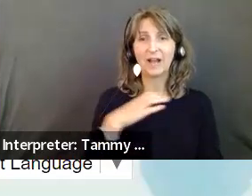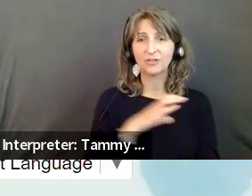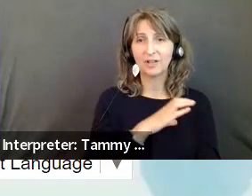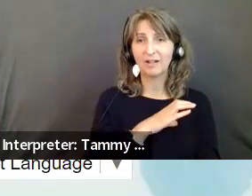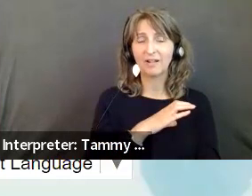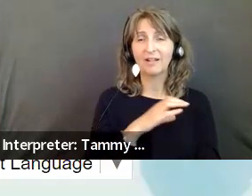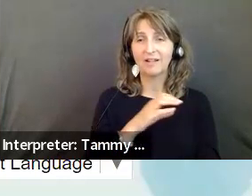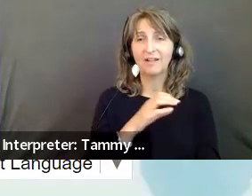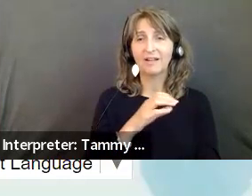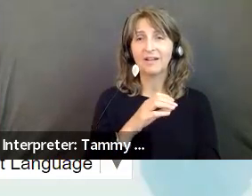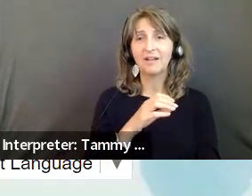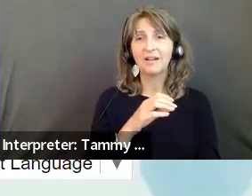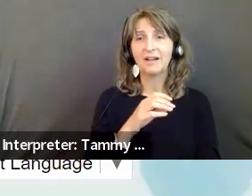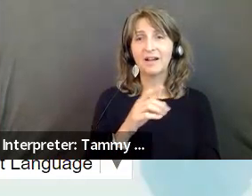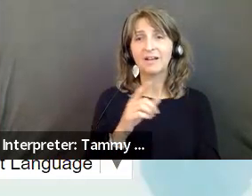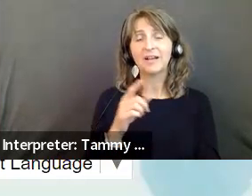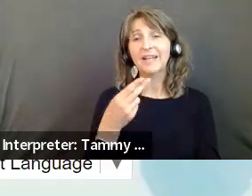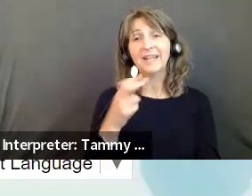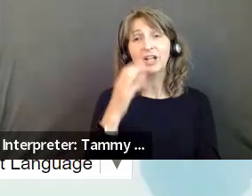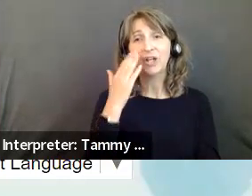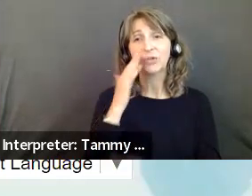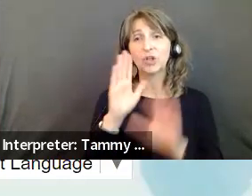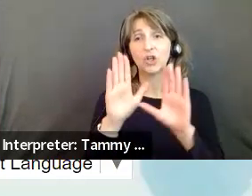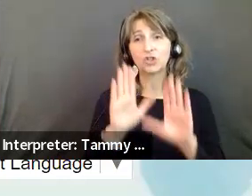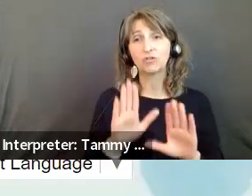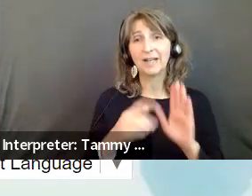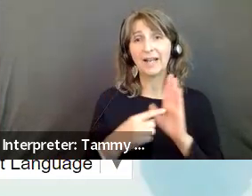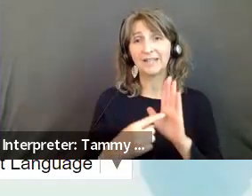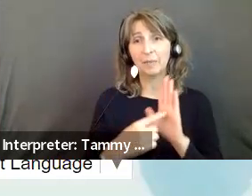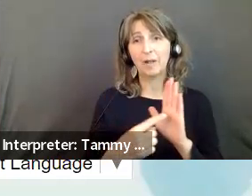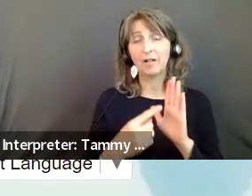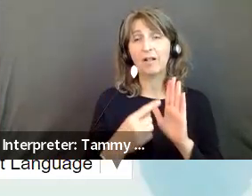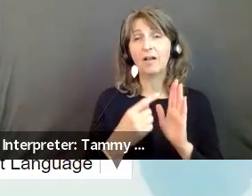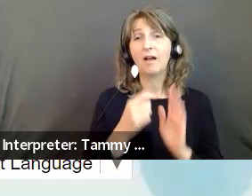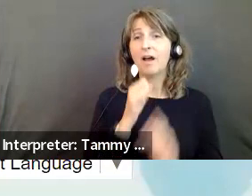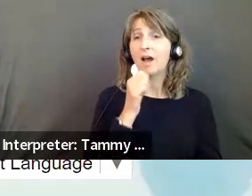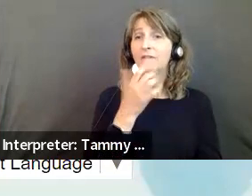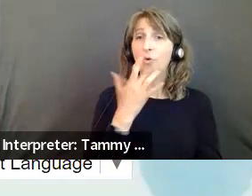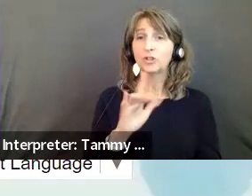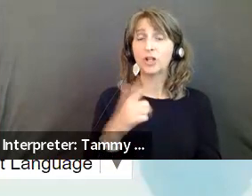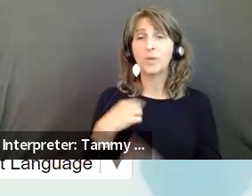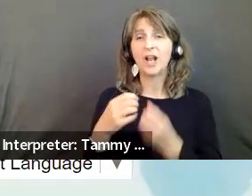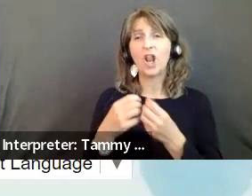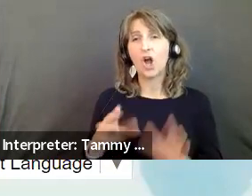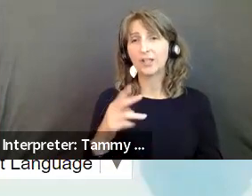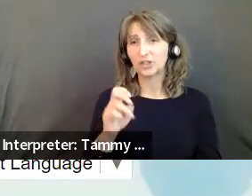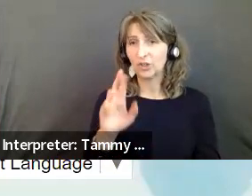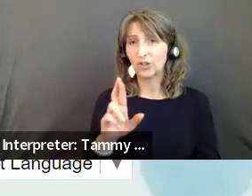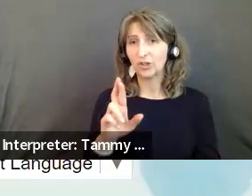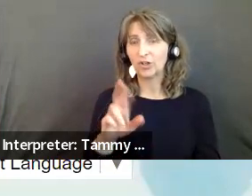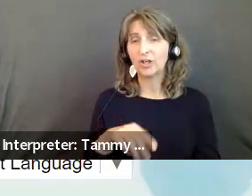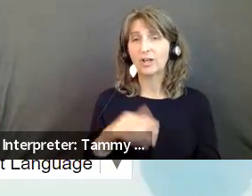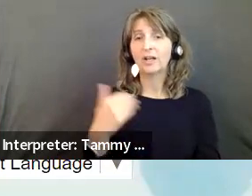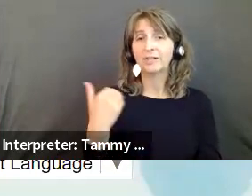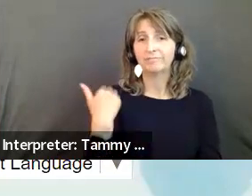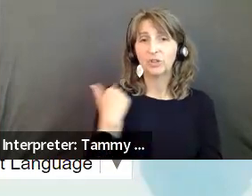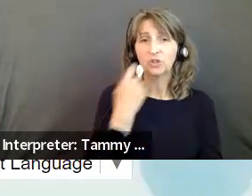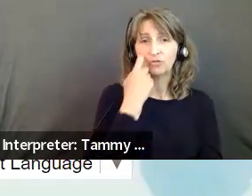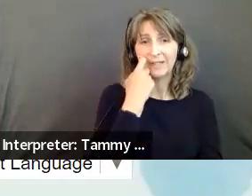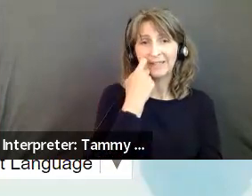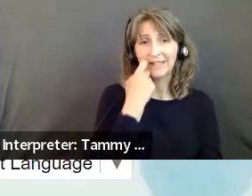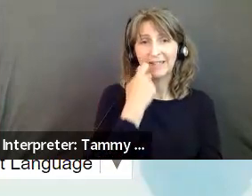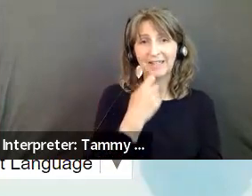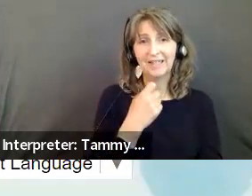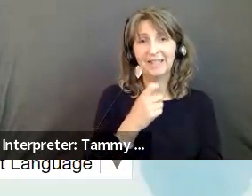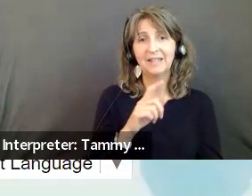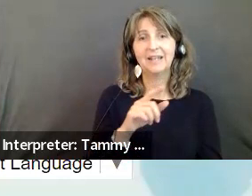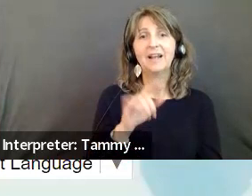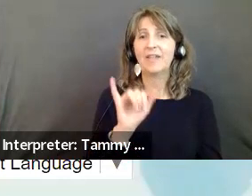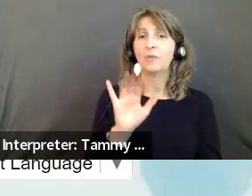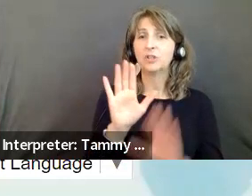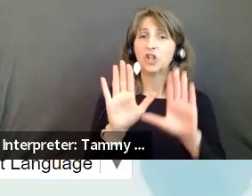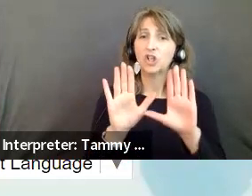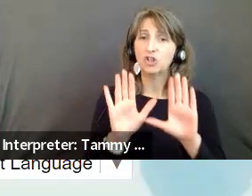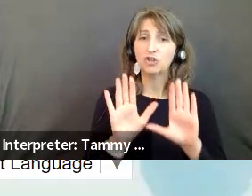Unfortunately, we lost her. Just a few months ago and she was the chairperson of that council, who is an excellent example of an adult who uses AT.